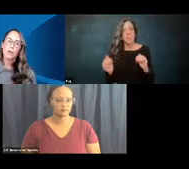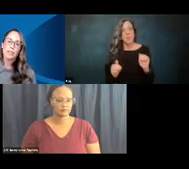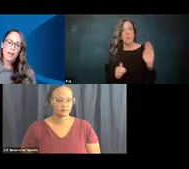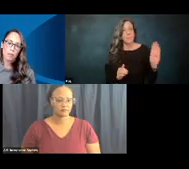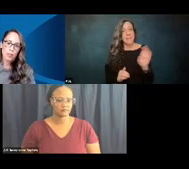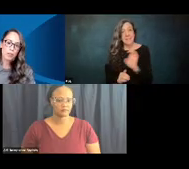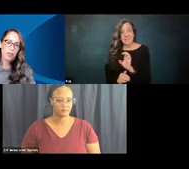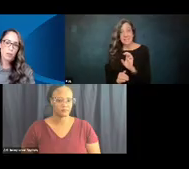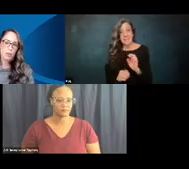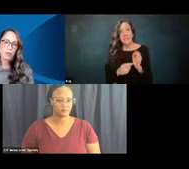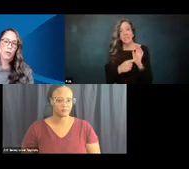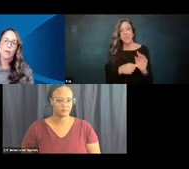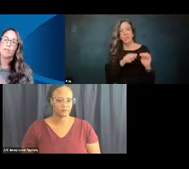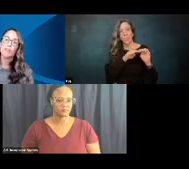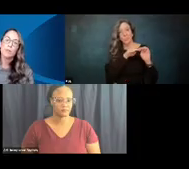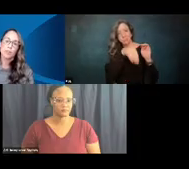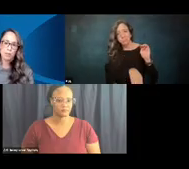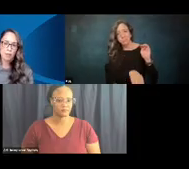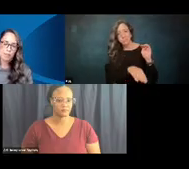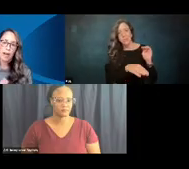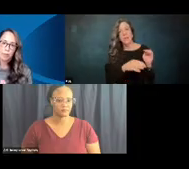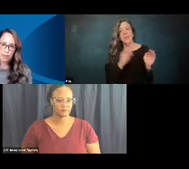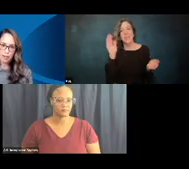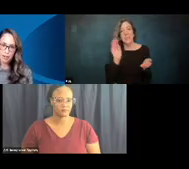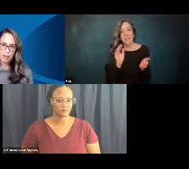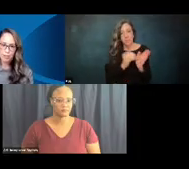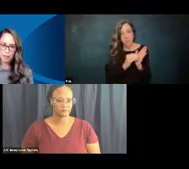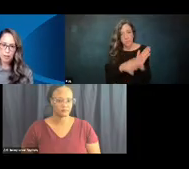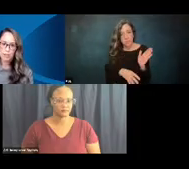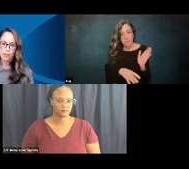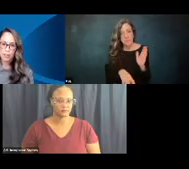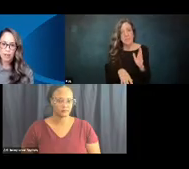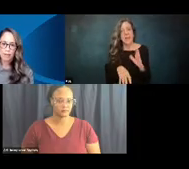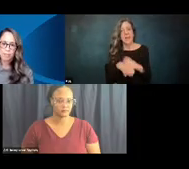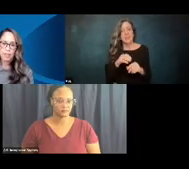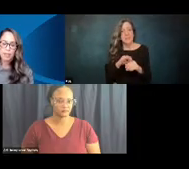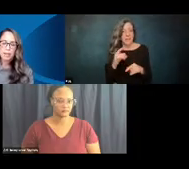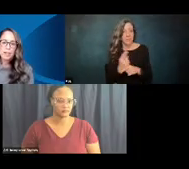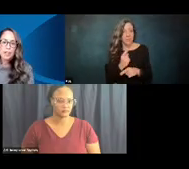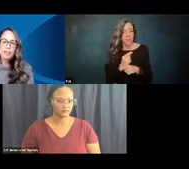which show a downward trend toward the goal of fewer students outside of the regular setting.